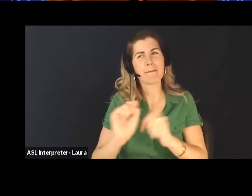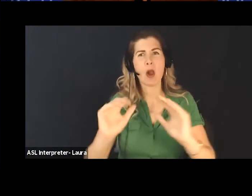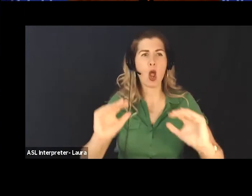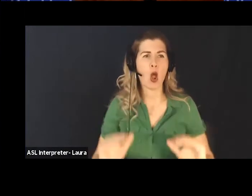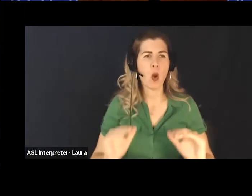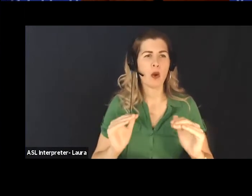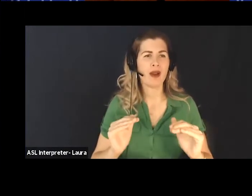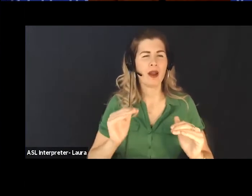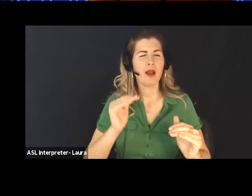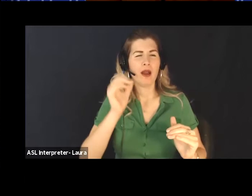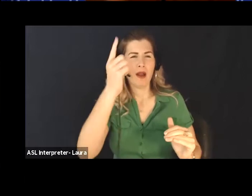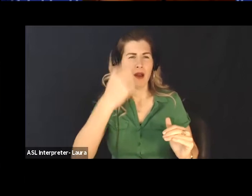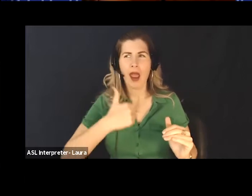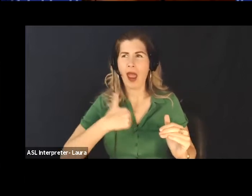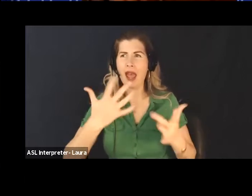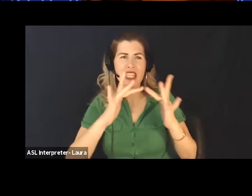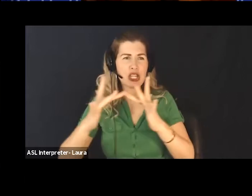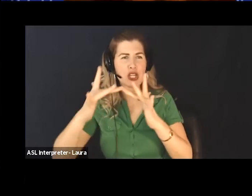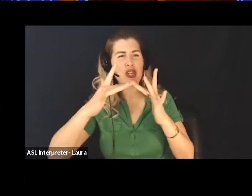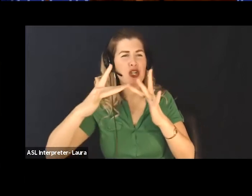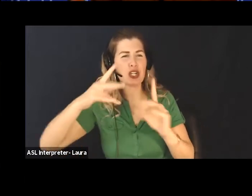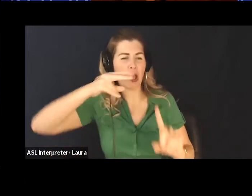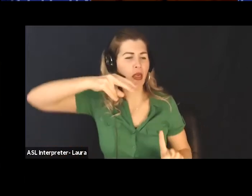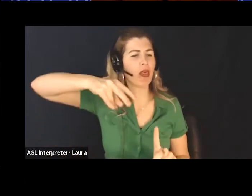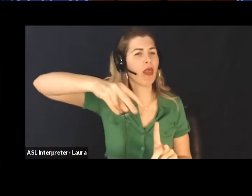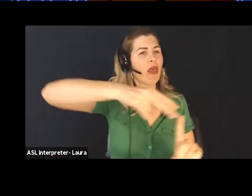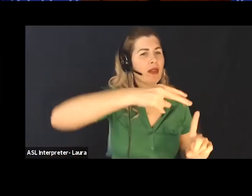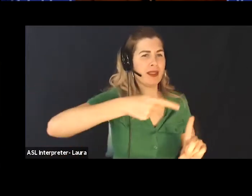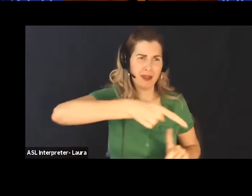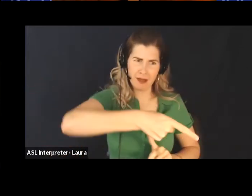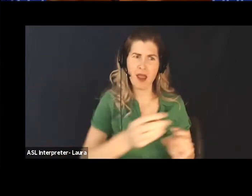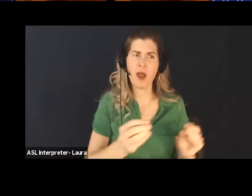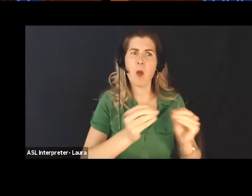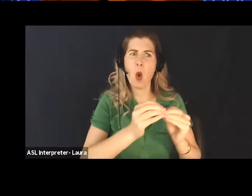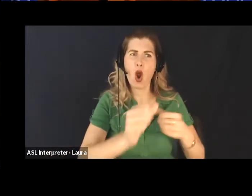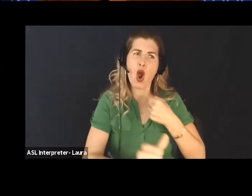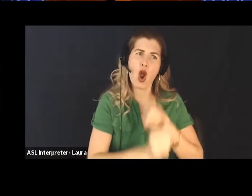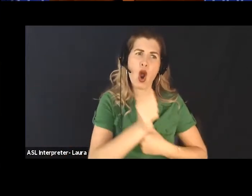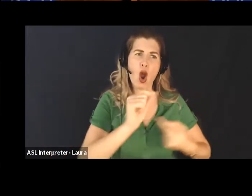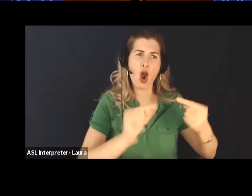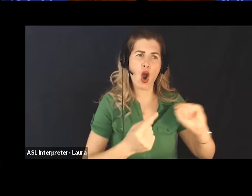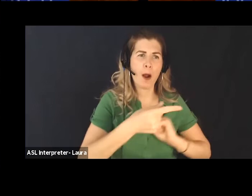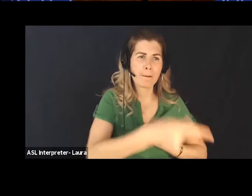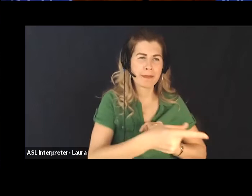prison industrial complex. And they're the ones that are might be most directly harmed by these infrastructures. And so that's a challenge.